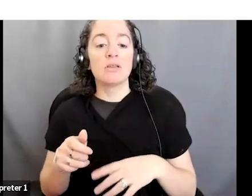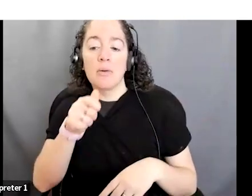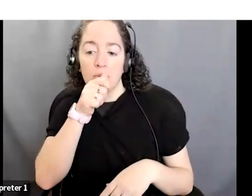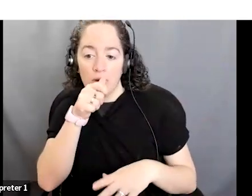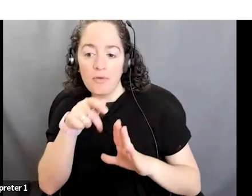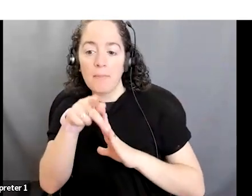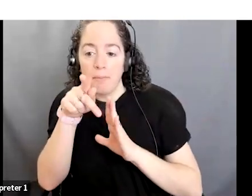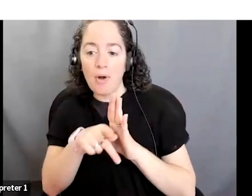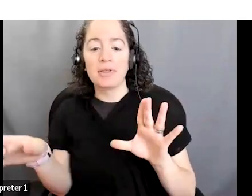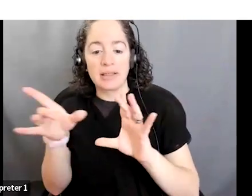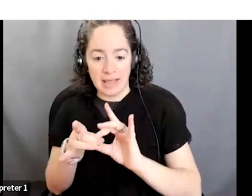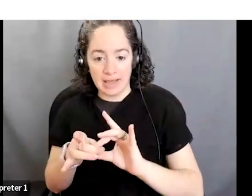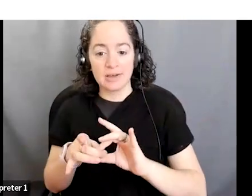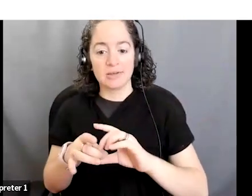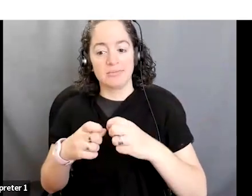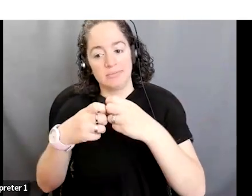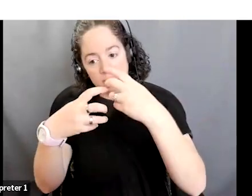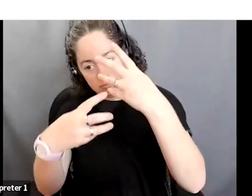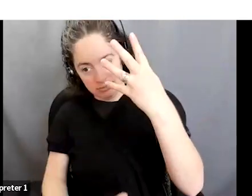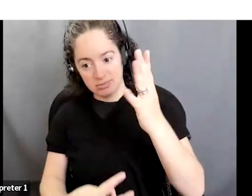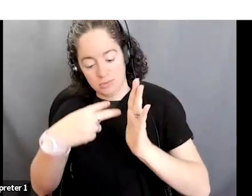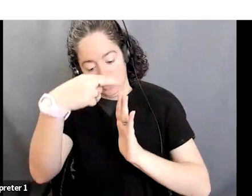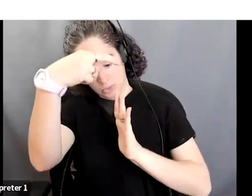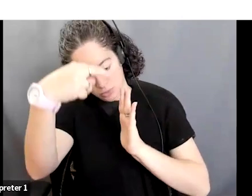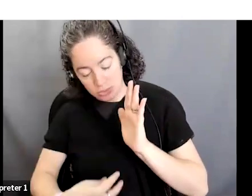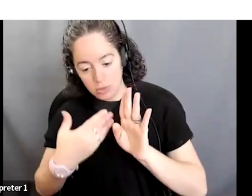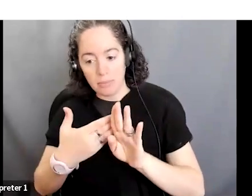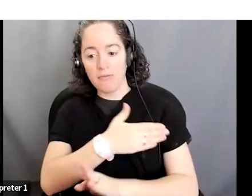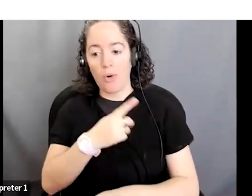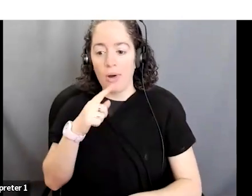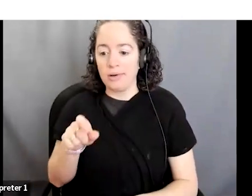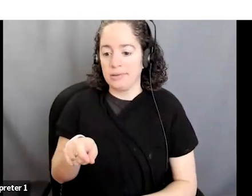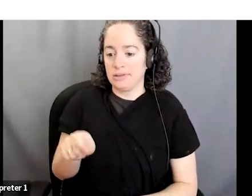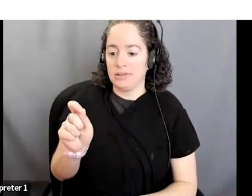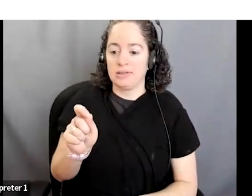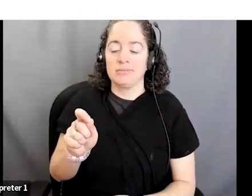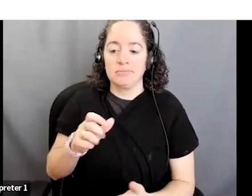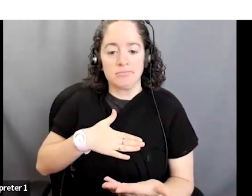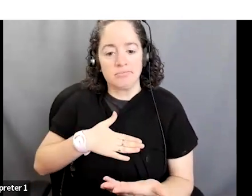before we actually got to the consent field, which was a nice, pleasant little surprise.